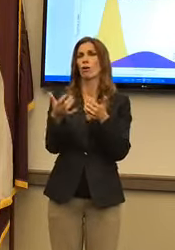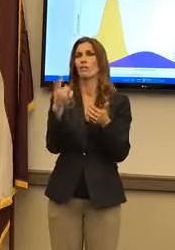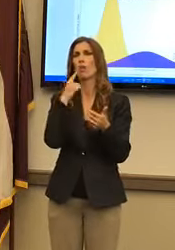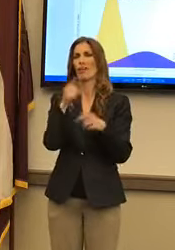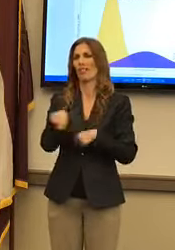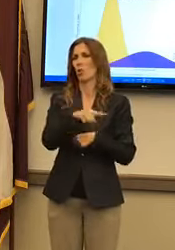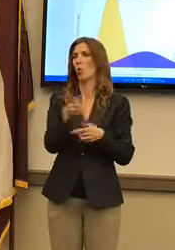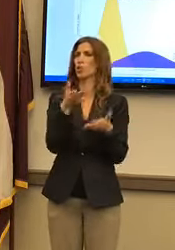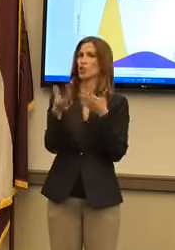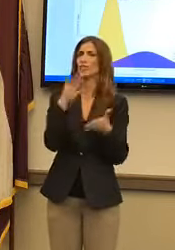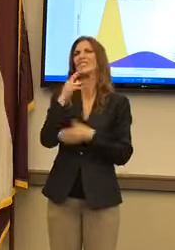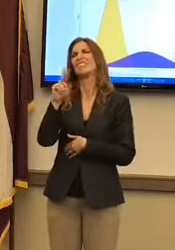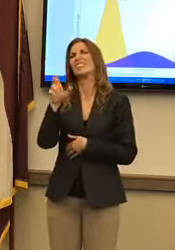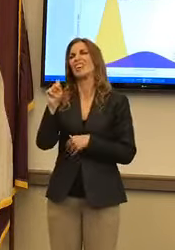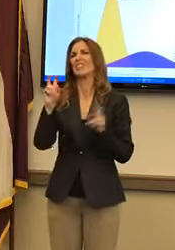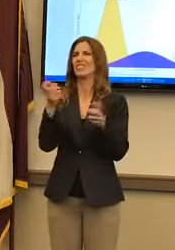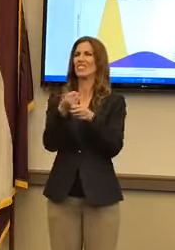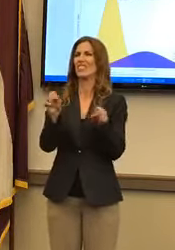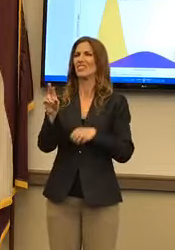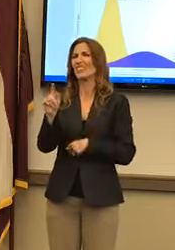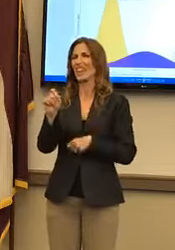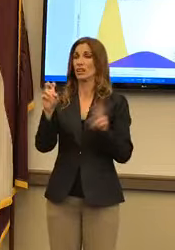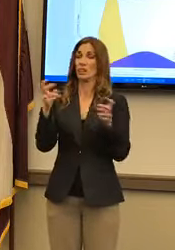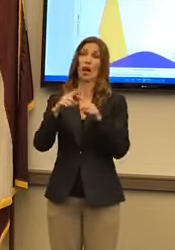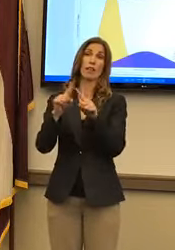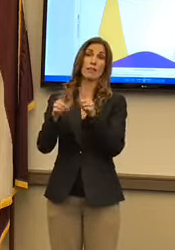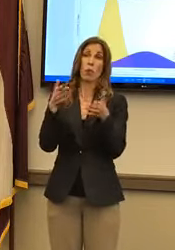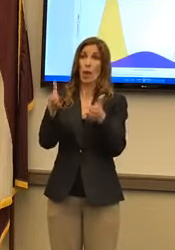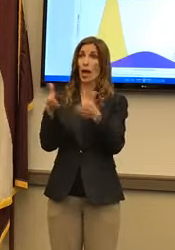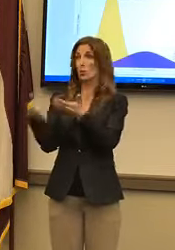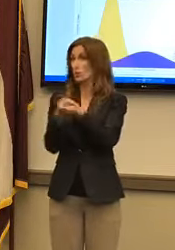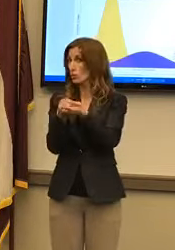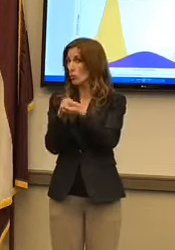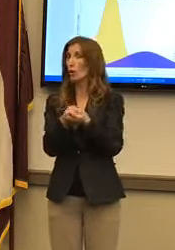there's also two creative ways you can support the fund if you're a runner